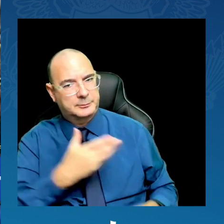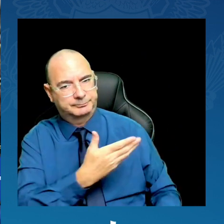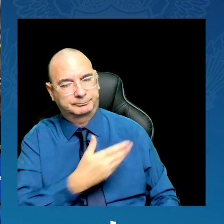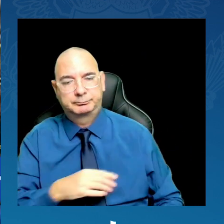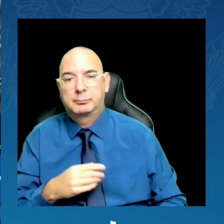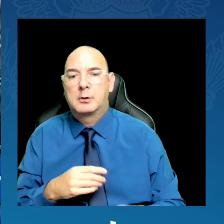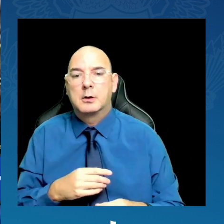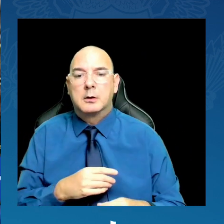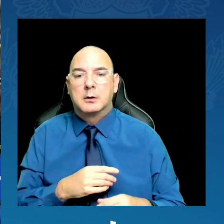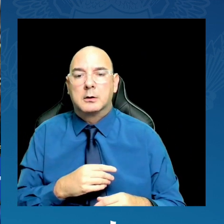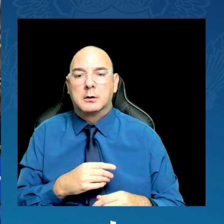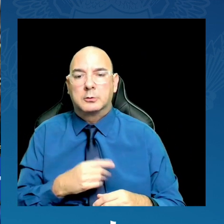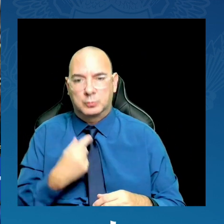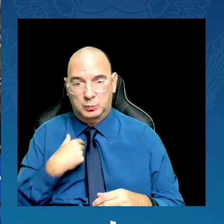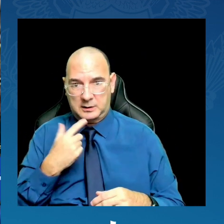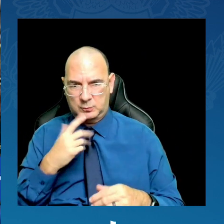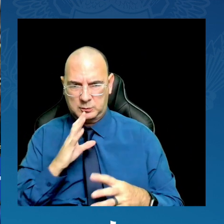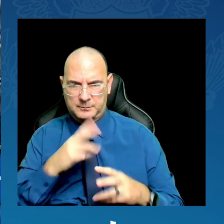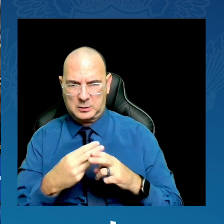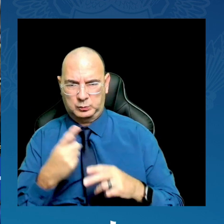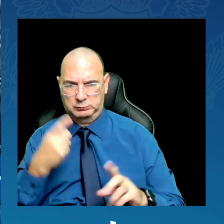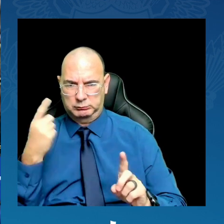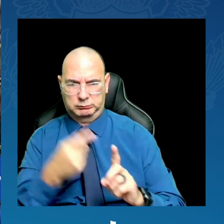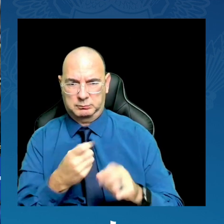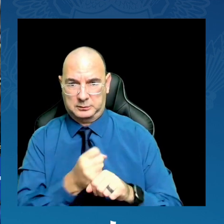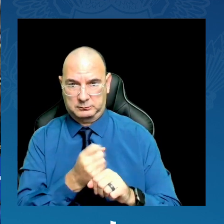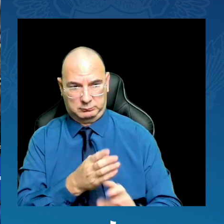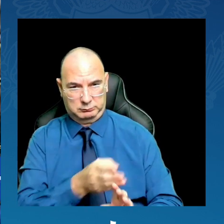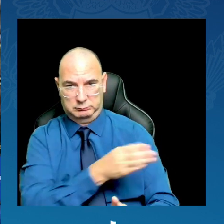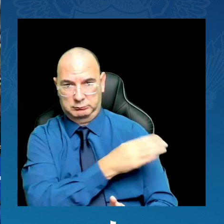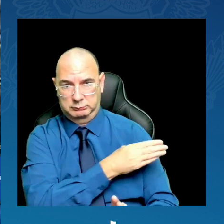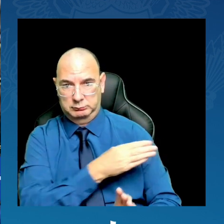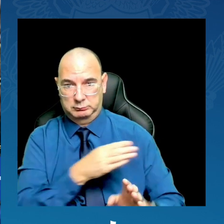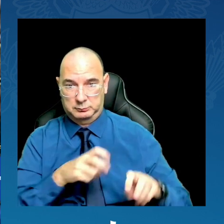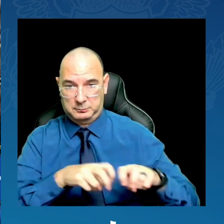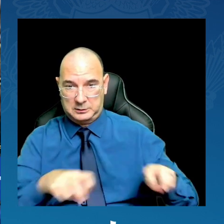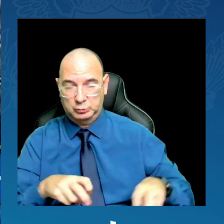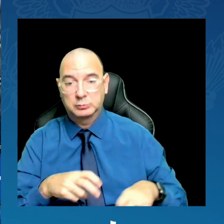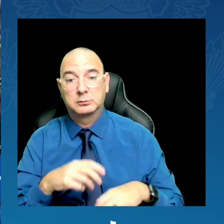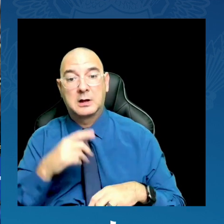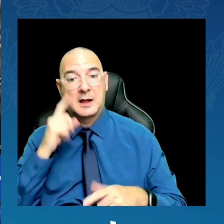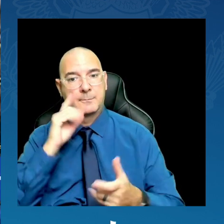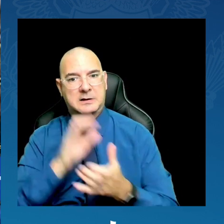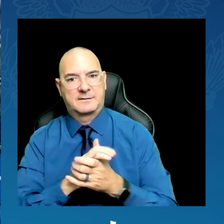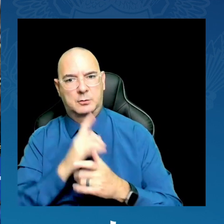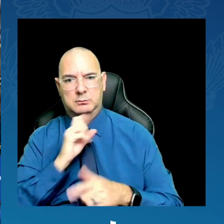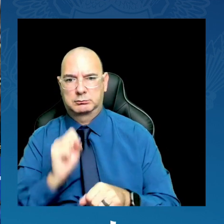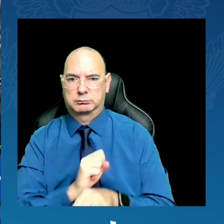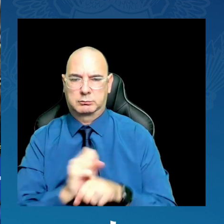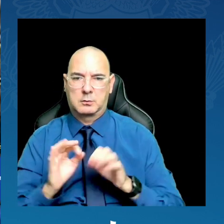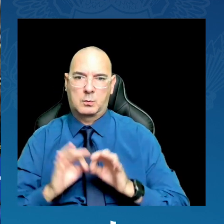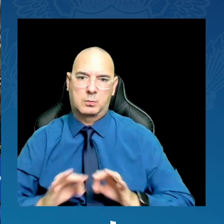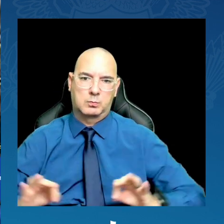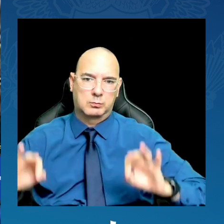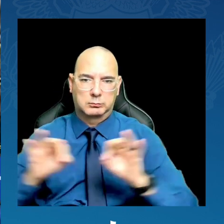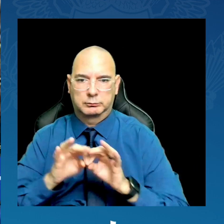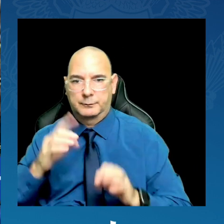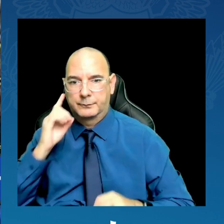made by our panelists, we believe that it's absolutely critical for the U.S. to ensure that all commercial space missions